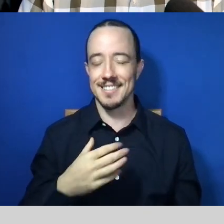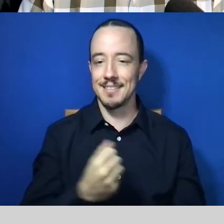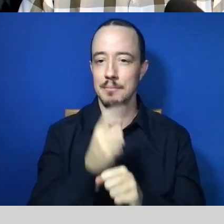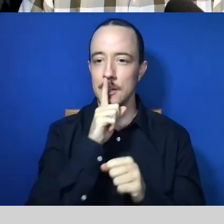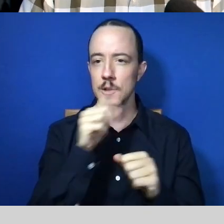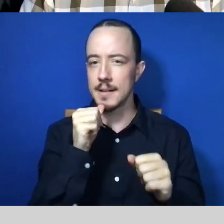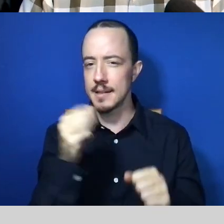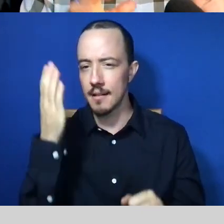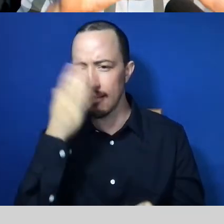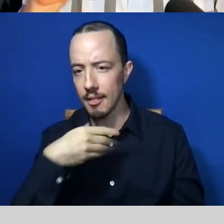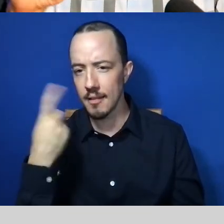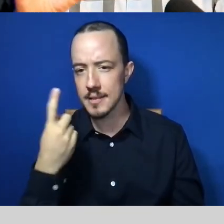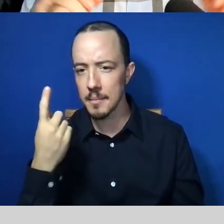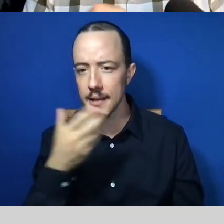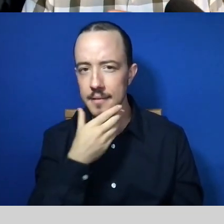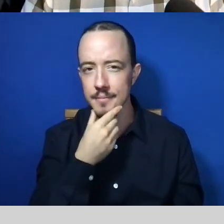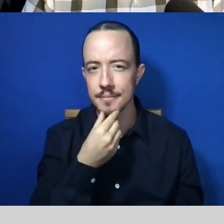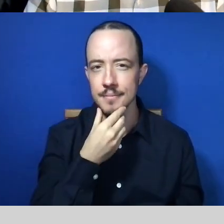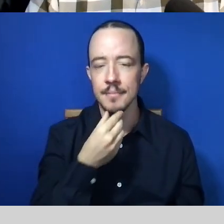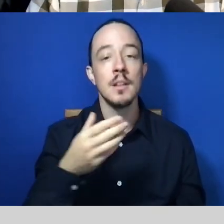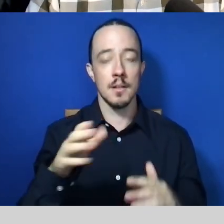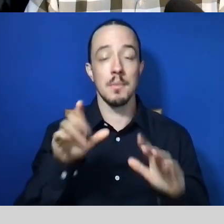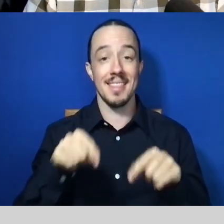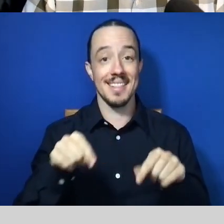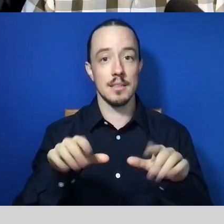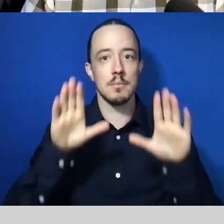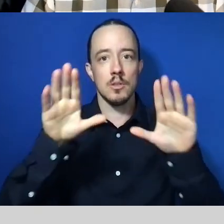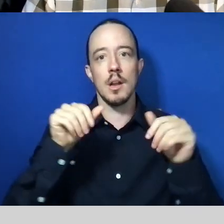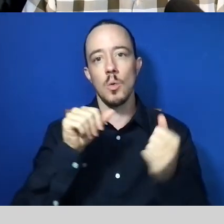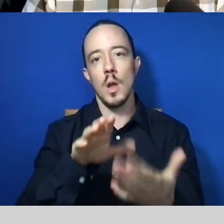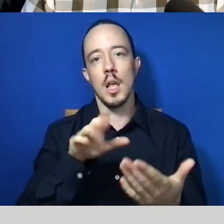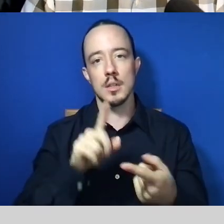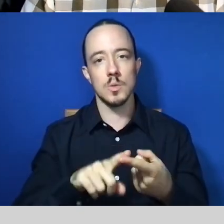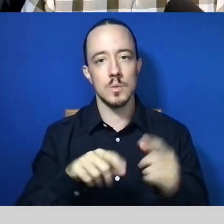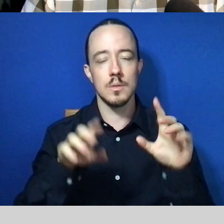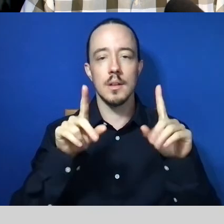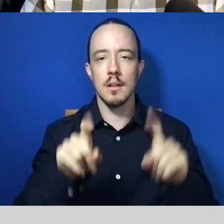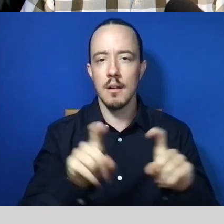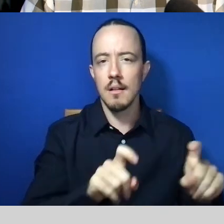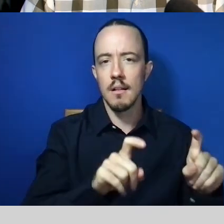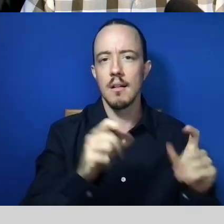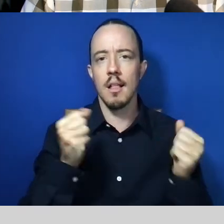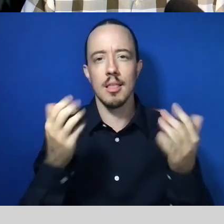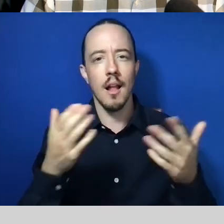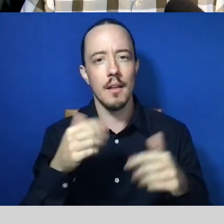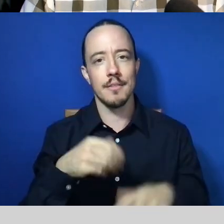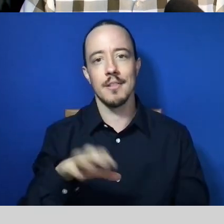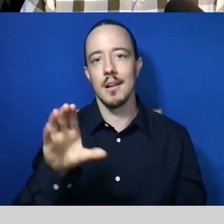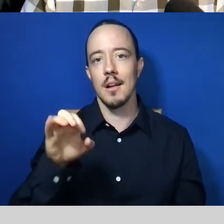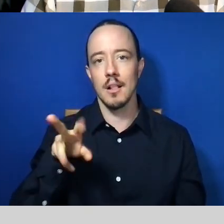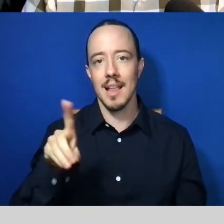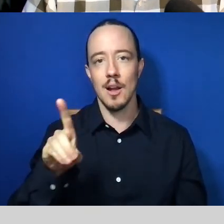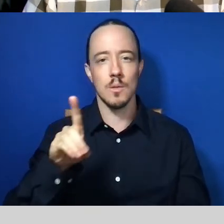I just think that this has been a great way to experiment with a lot of the cloud native technologies in kind of a green field way.